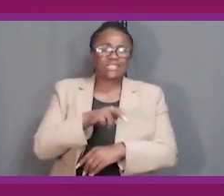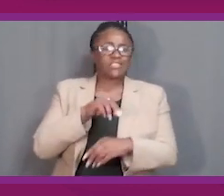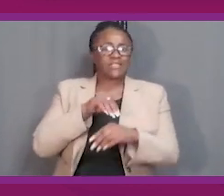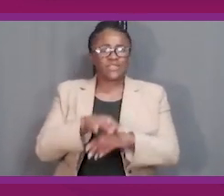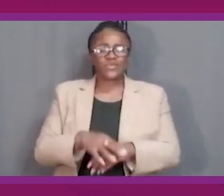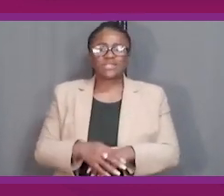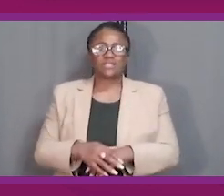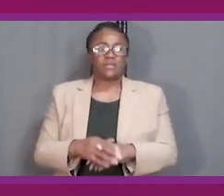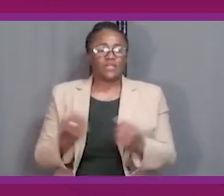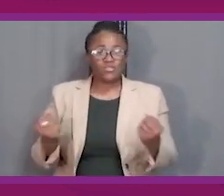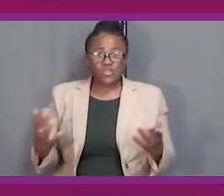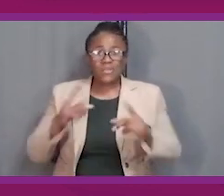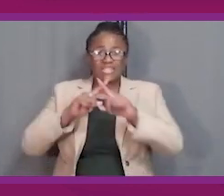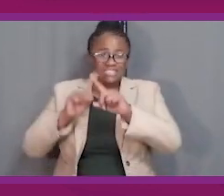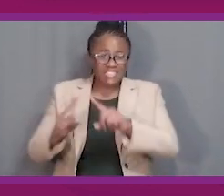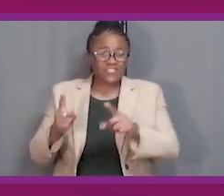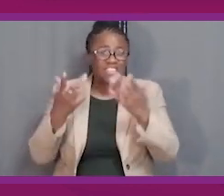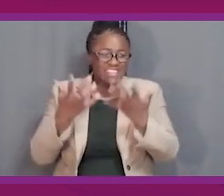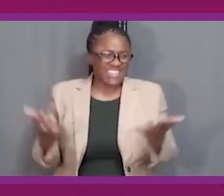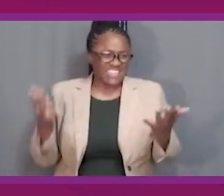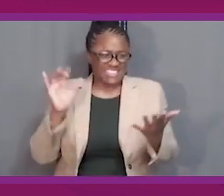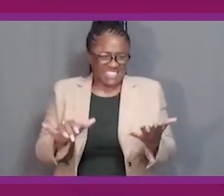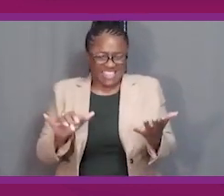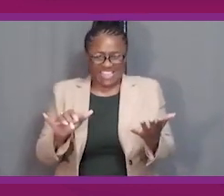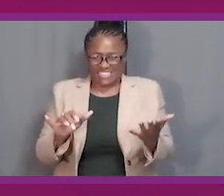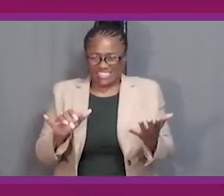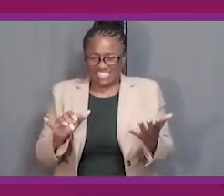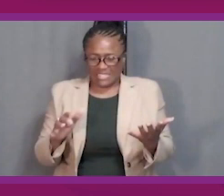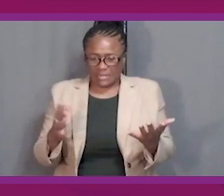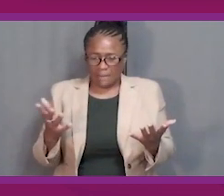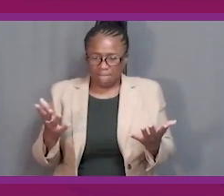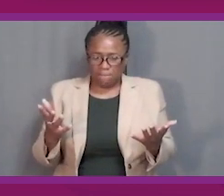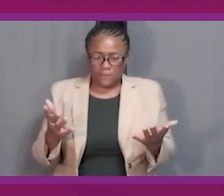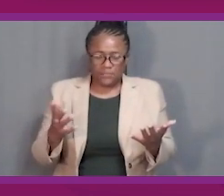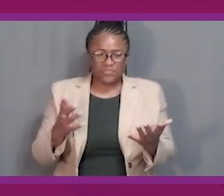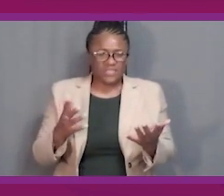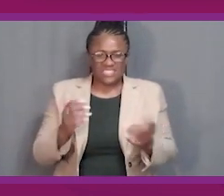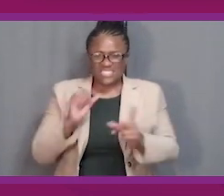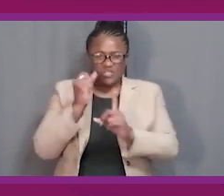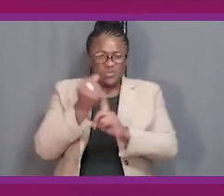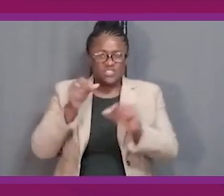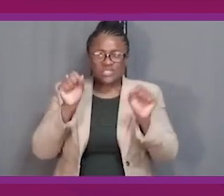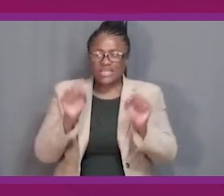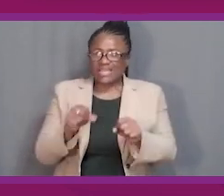and conditions that really impact how people think about disability and who gets named as disabled,